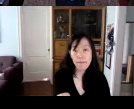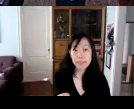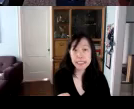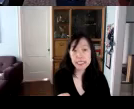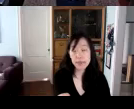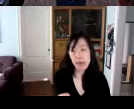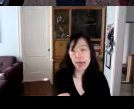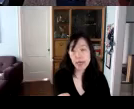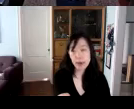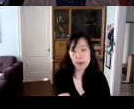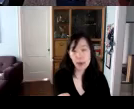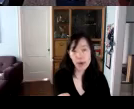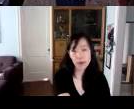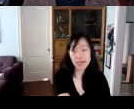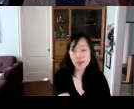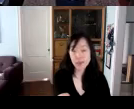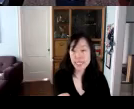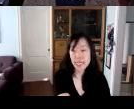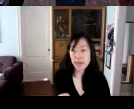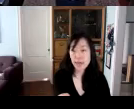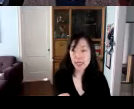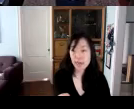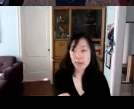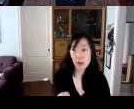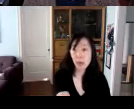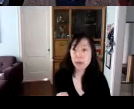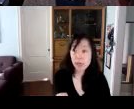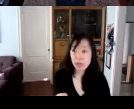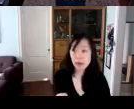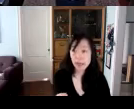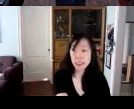Please keep in mind that your Program Director’s name and email will be in the grant